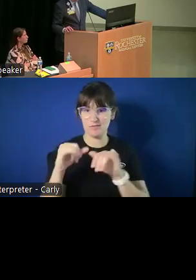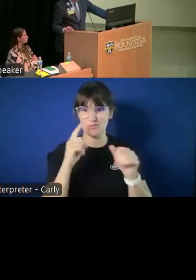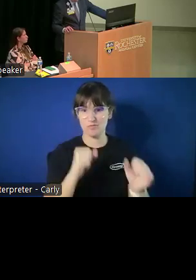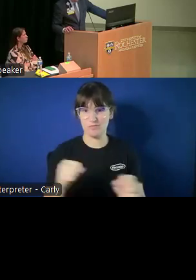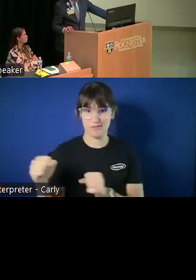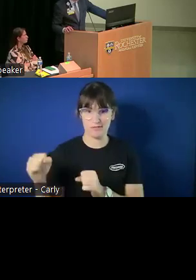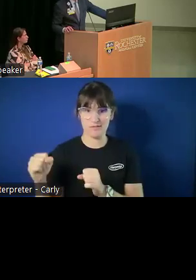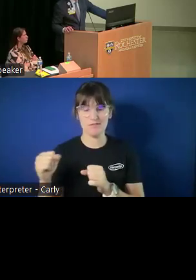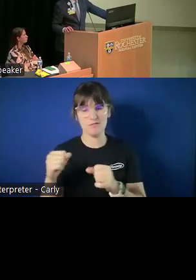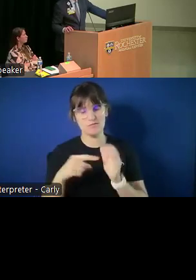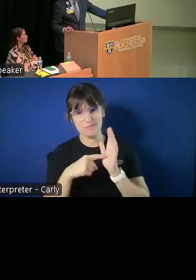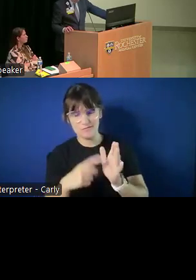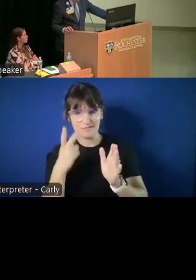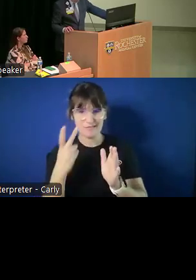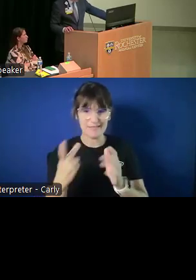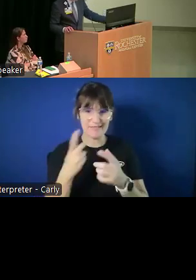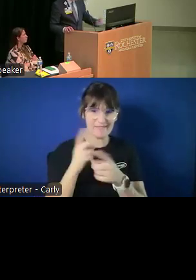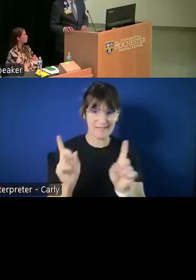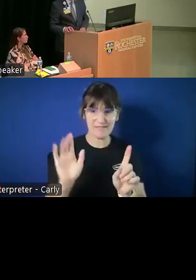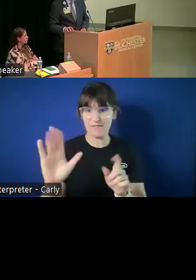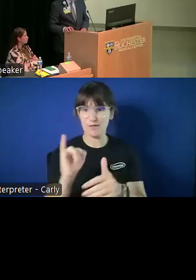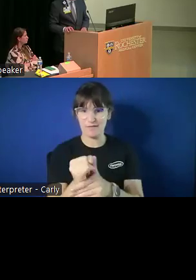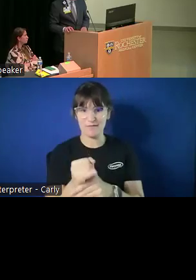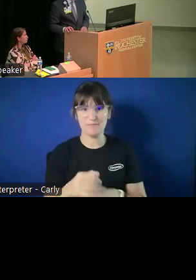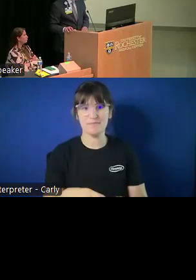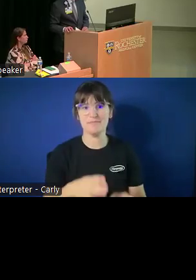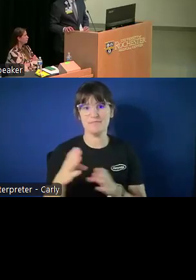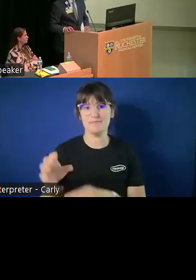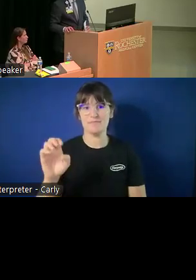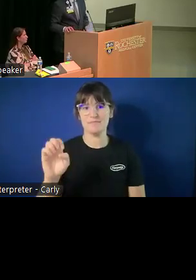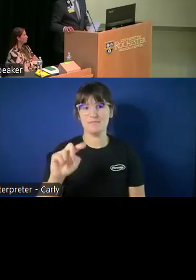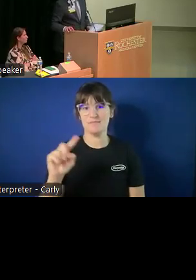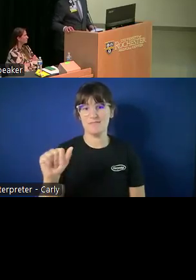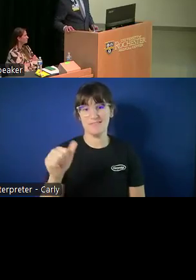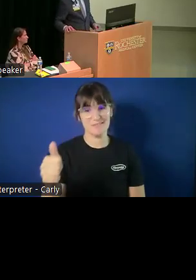effectiveness of their interventions and then Enzo Darty is our glue that holds it together